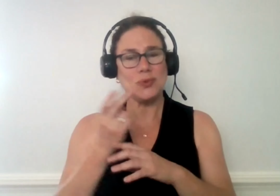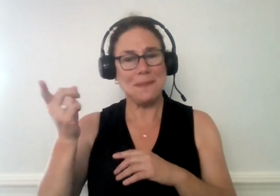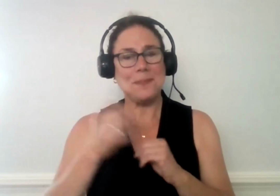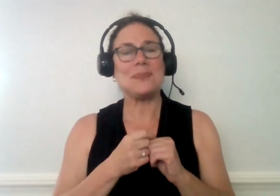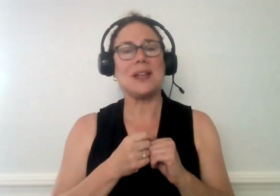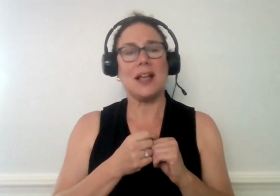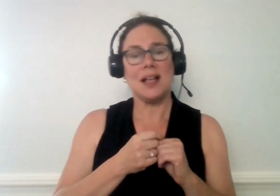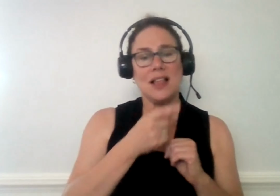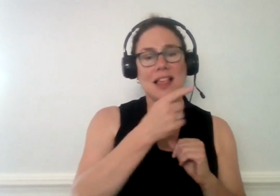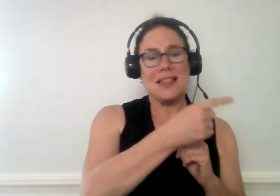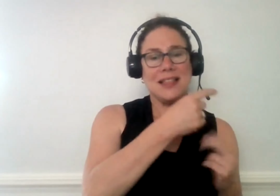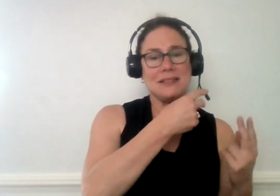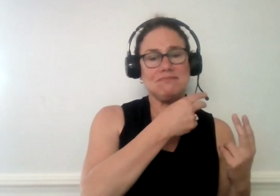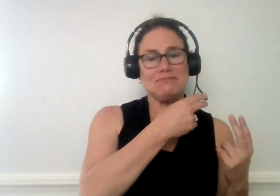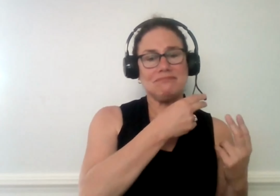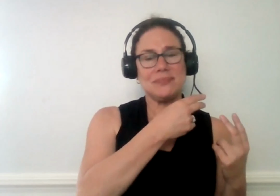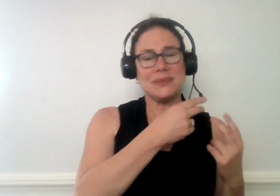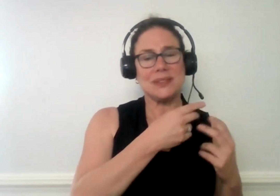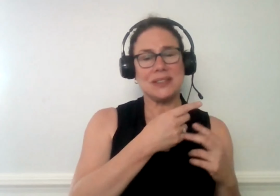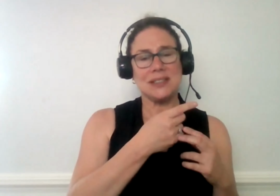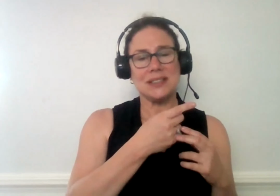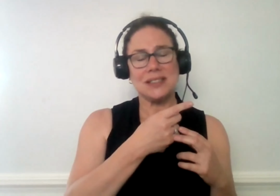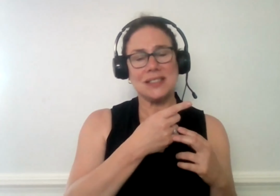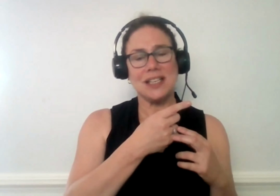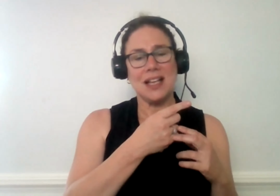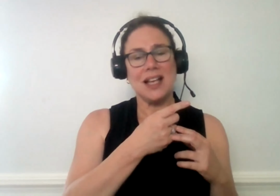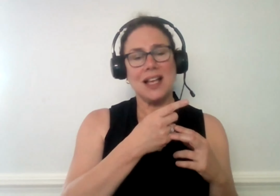in terms of like...up with the standard that the UC wants to be at.